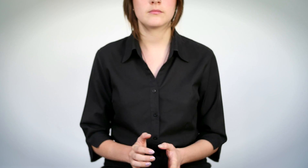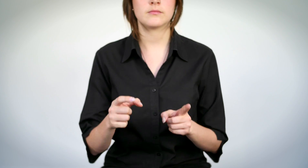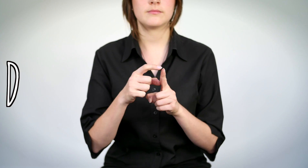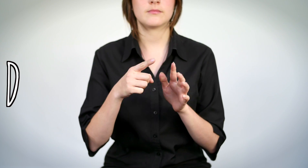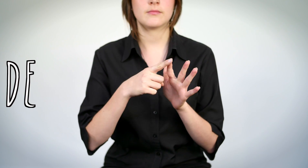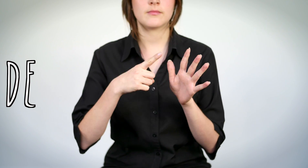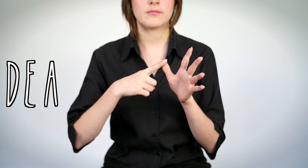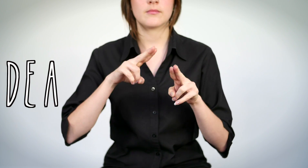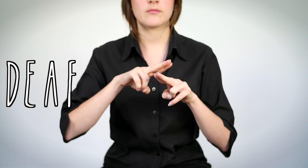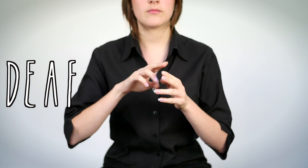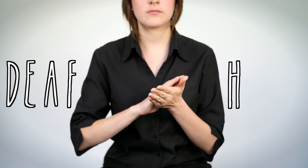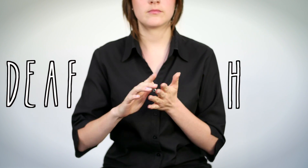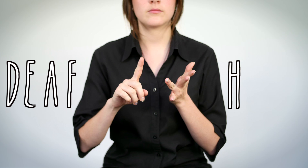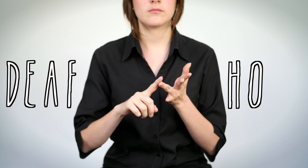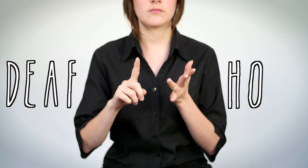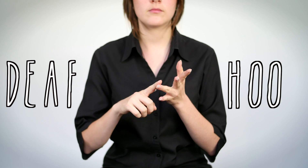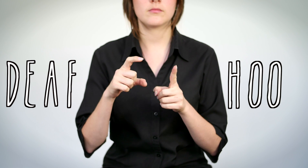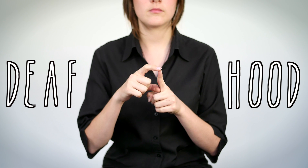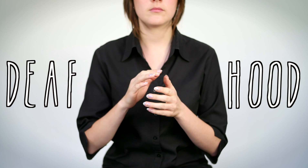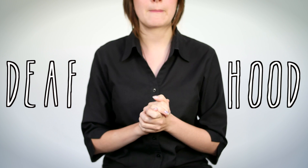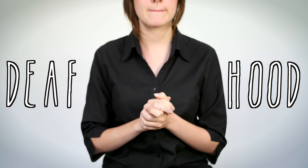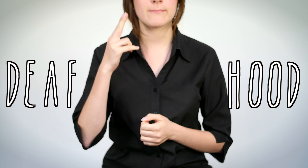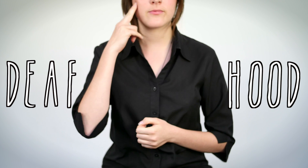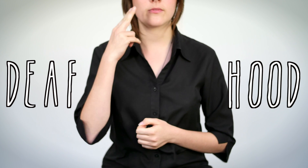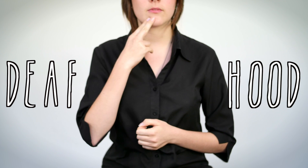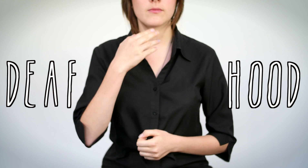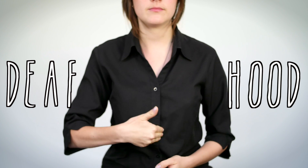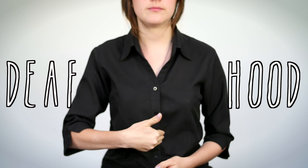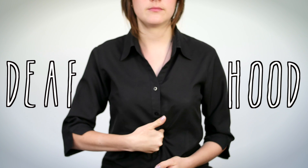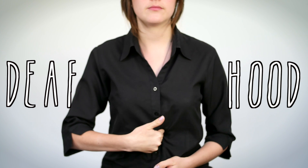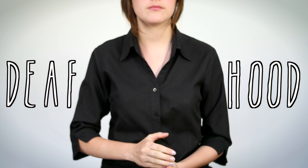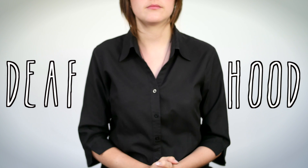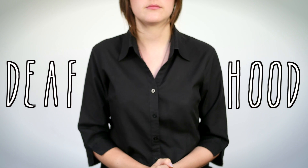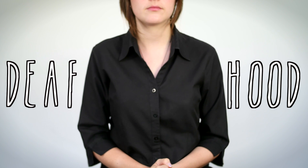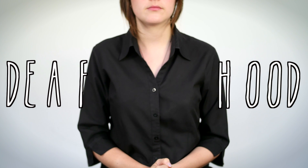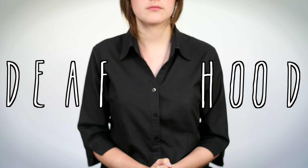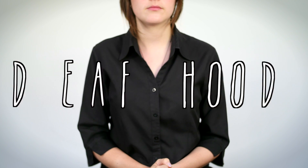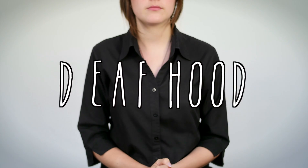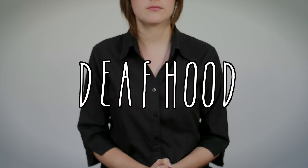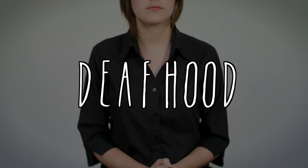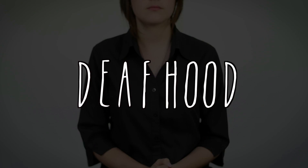MUSIC